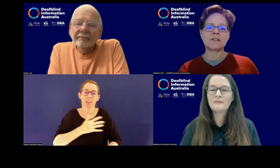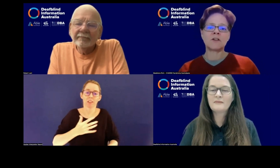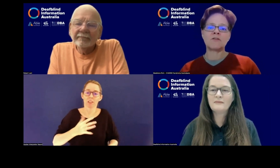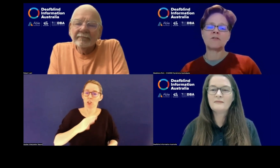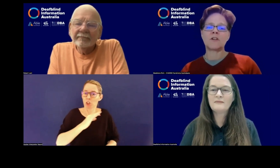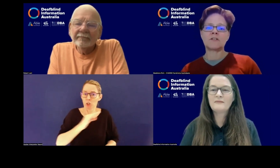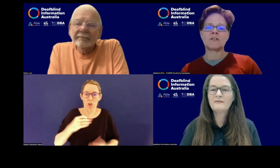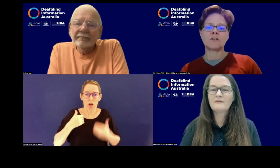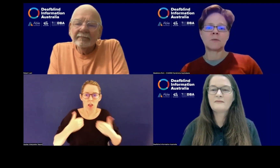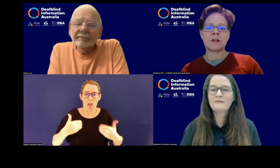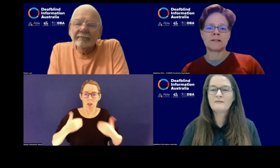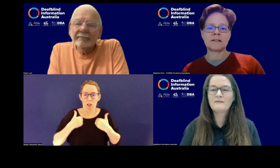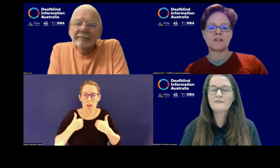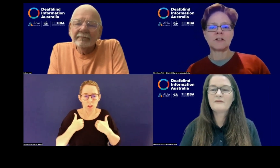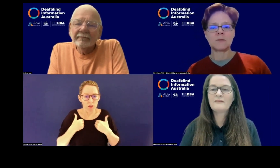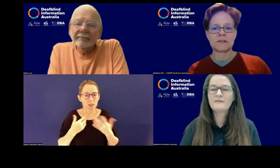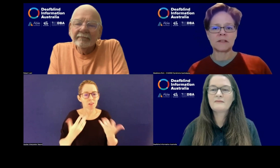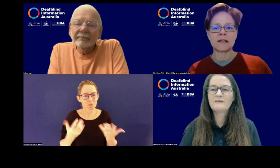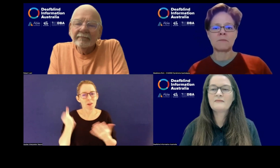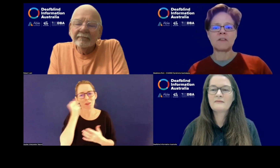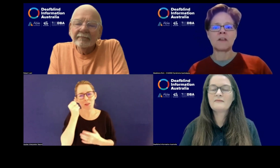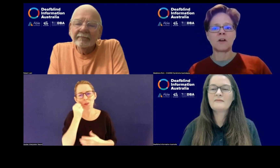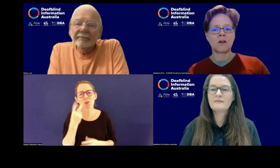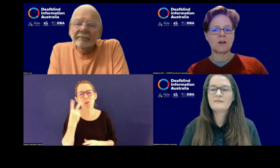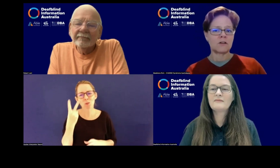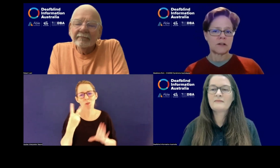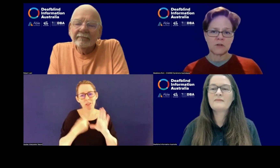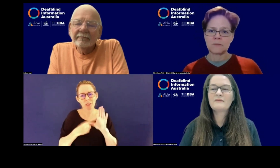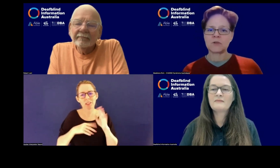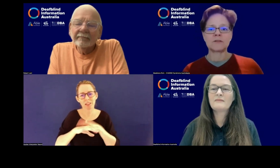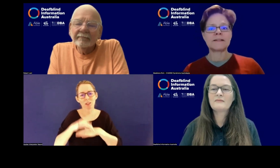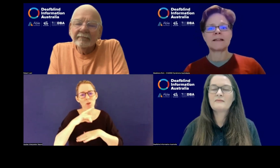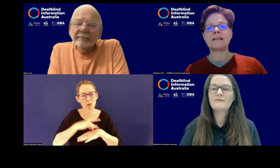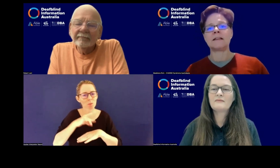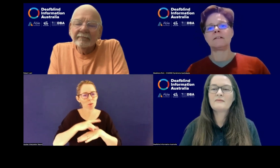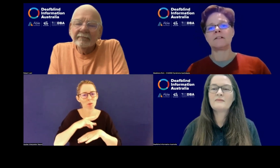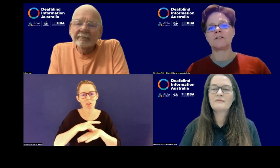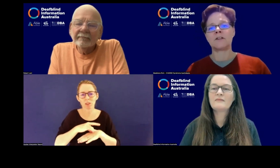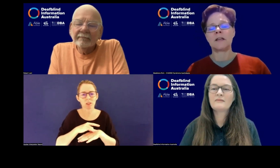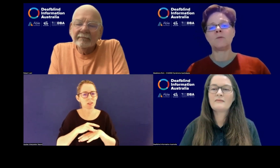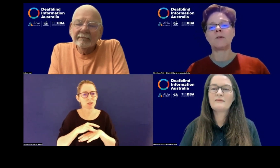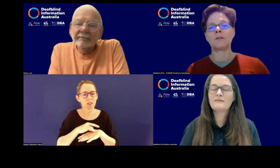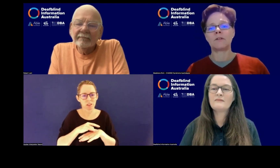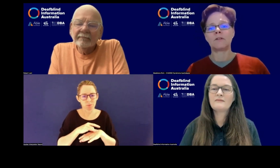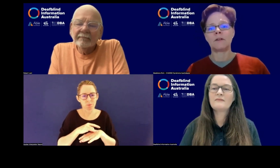Of course two years of constant hospitalisations was the same thing. Sometimes I couldn't stay there, he was left